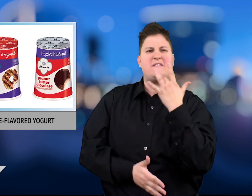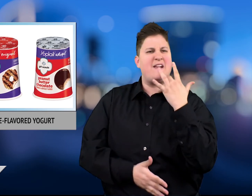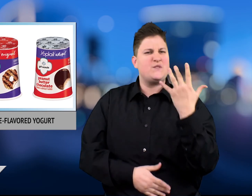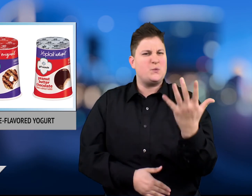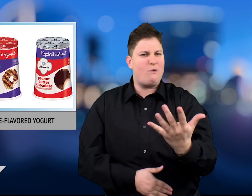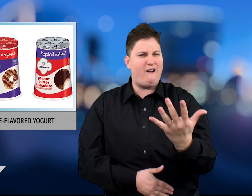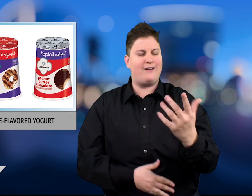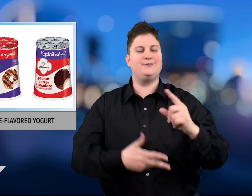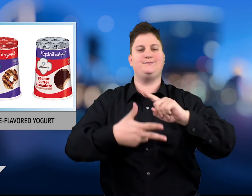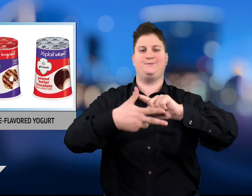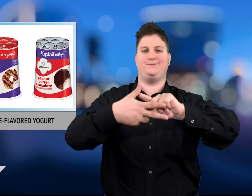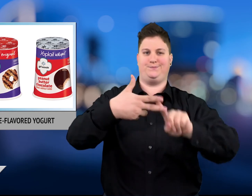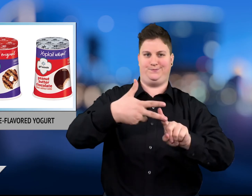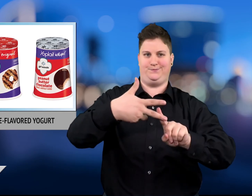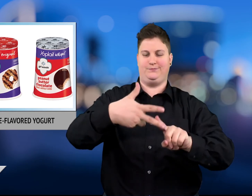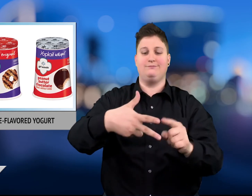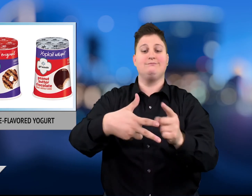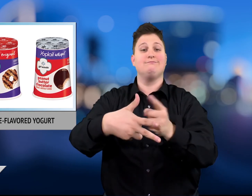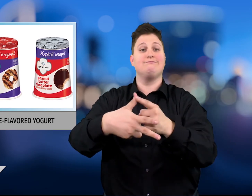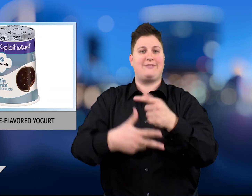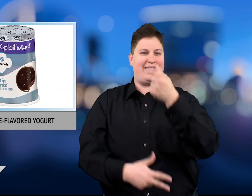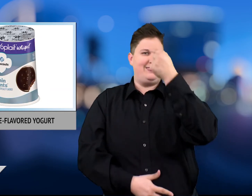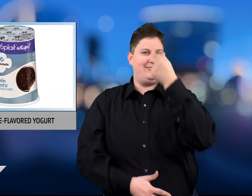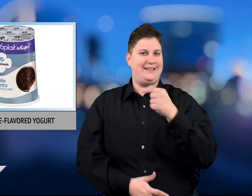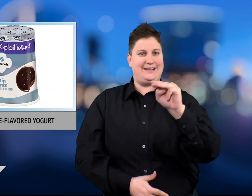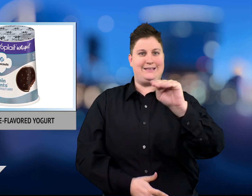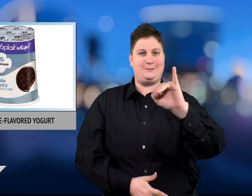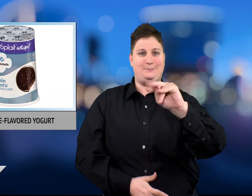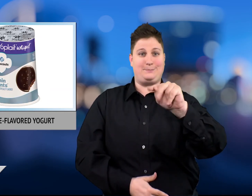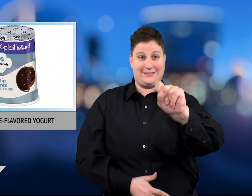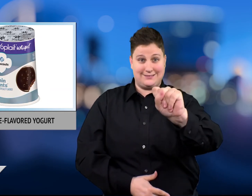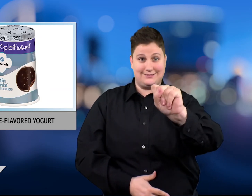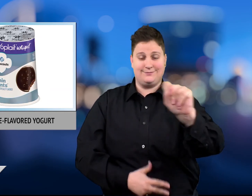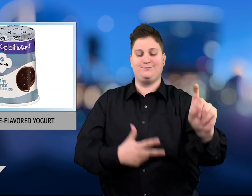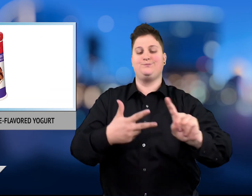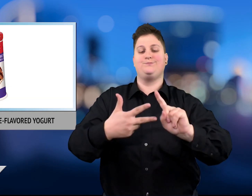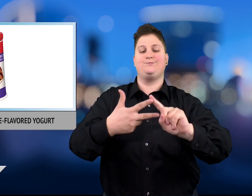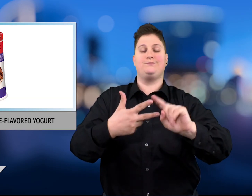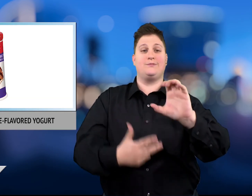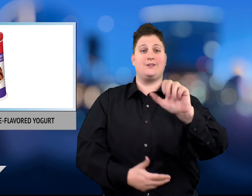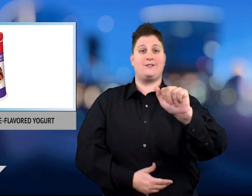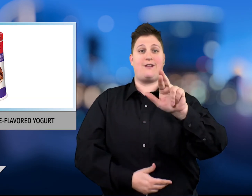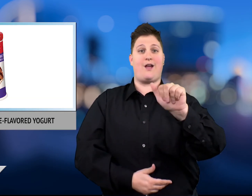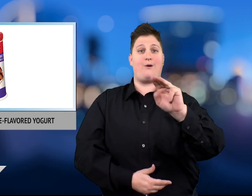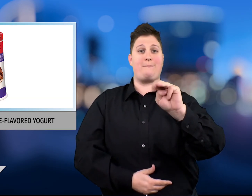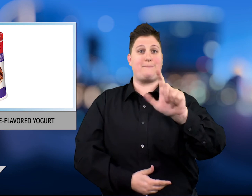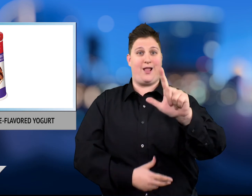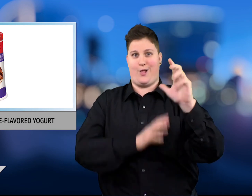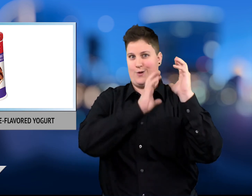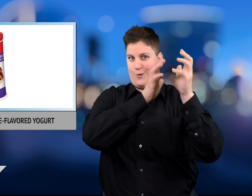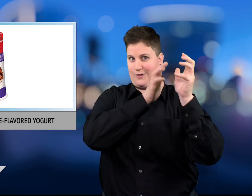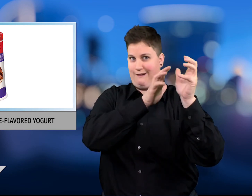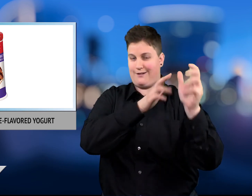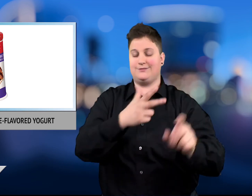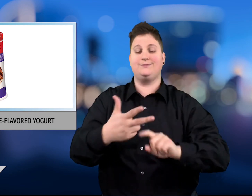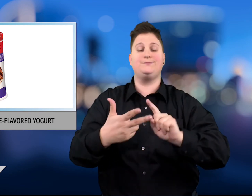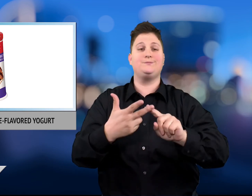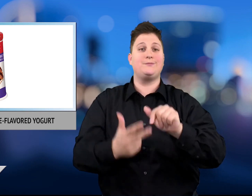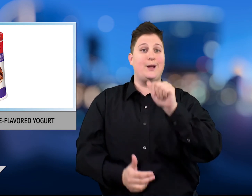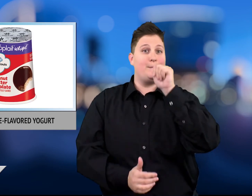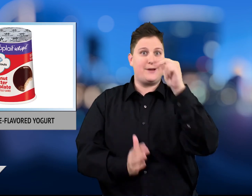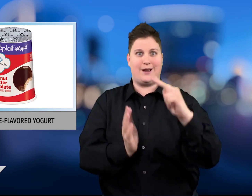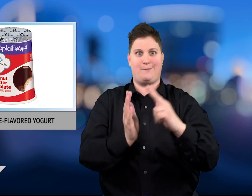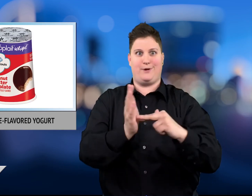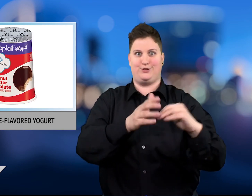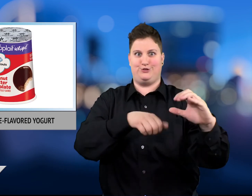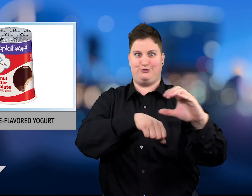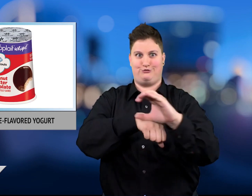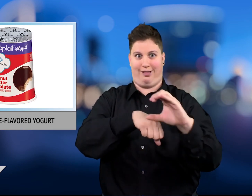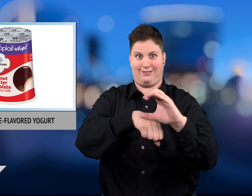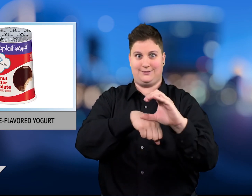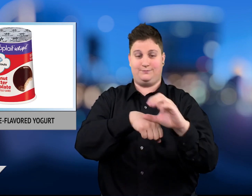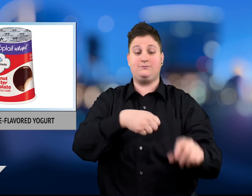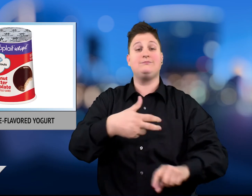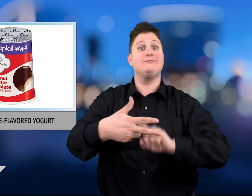They are thin mints, carmel coconut and peanut butter chocolate.